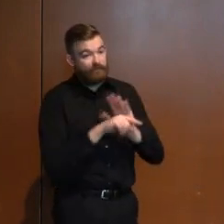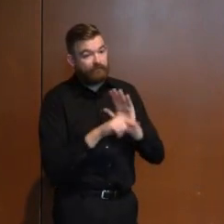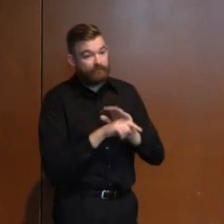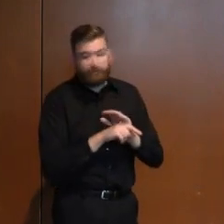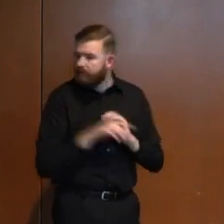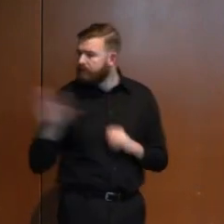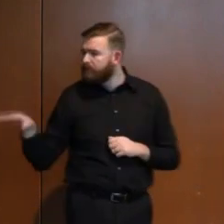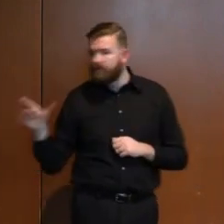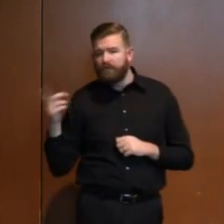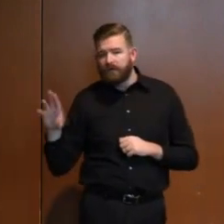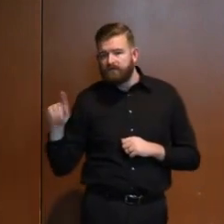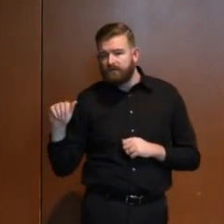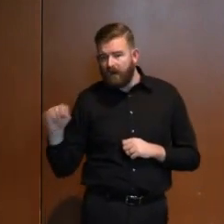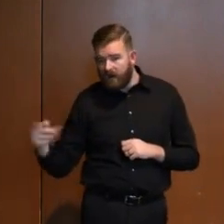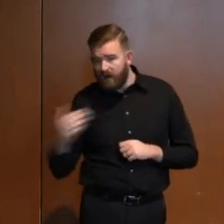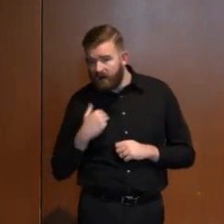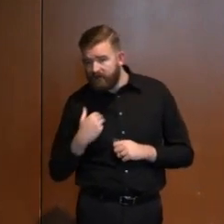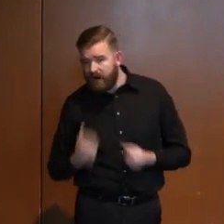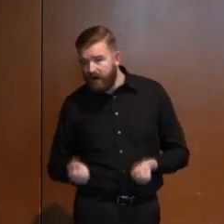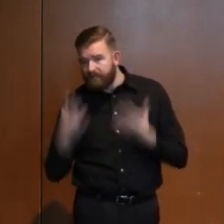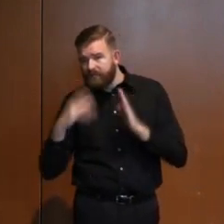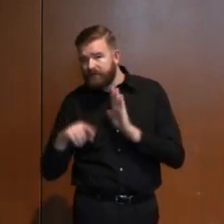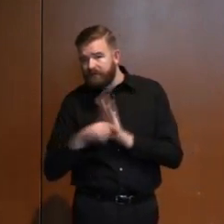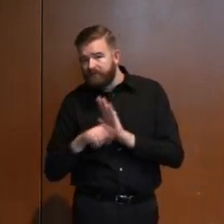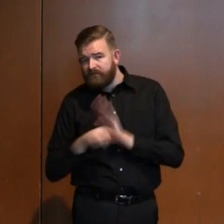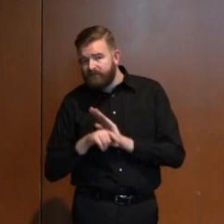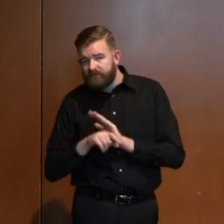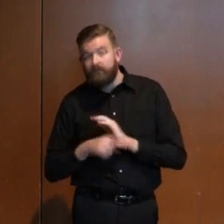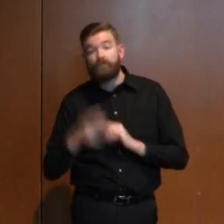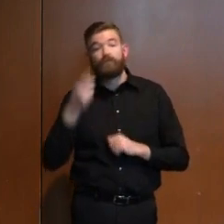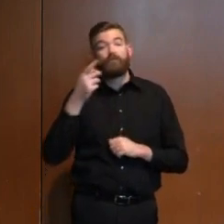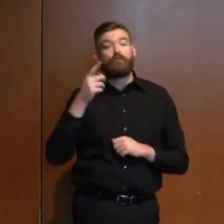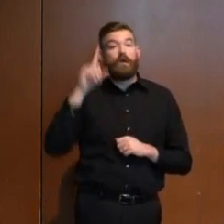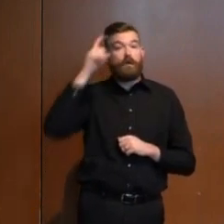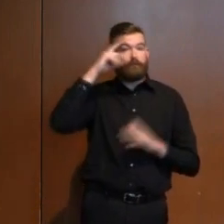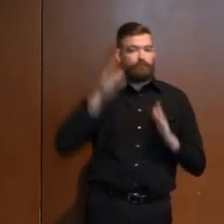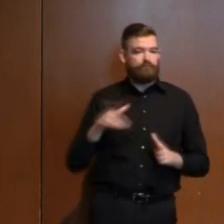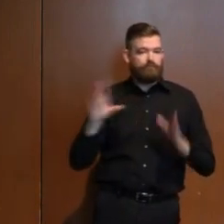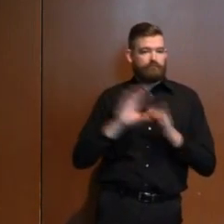I DO. I'M SORRY I DID NOT SHARE THAT WITH YOU. DR.TAN DO YOU HAVE THAT? YEAH.